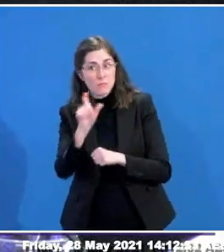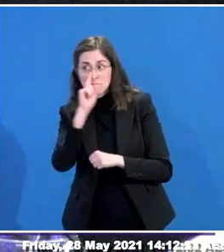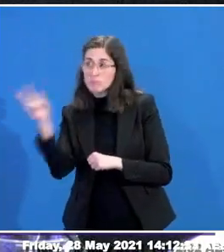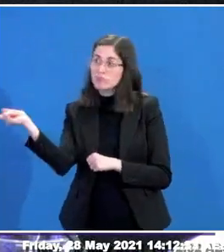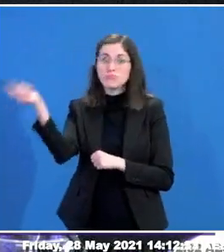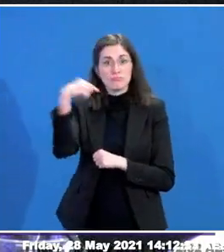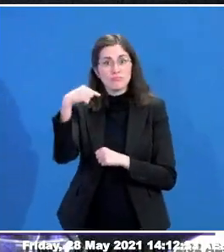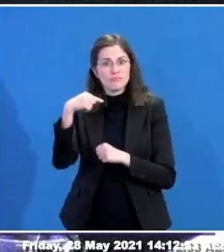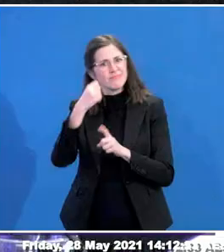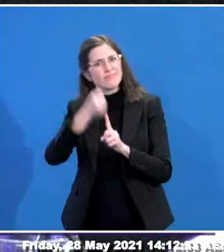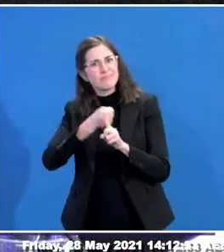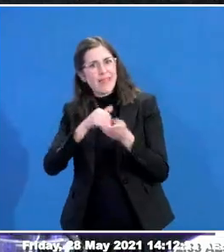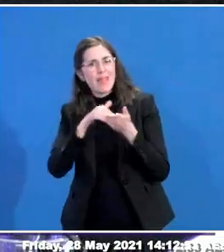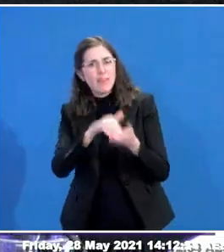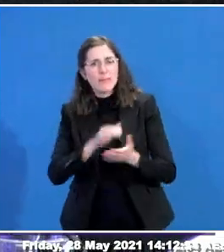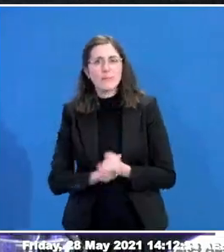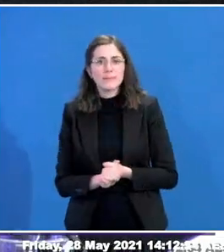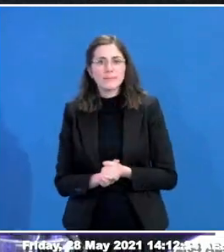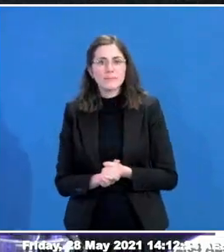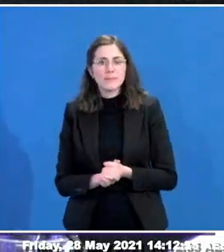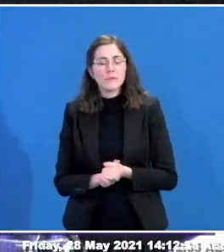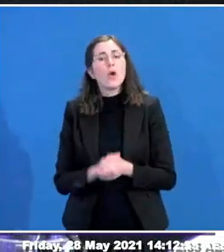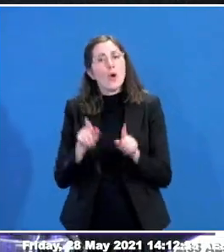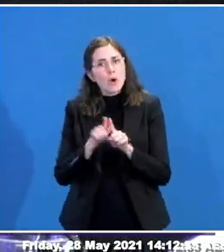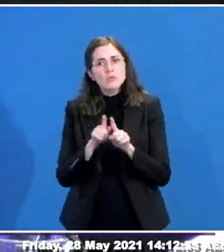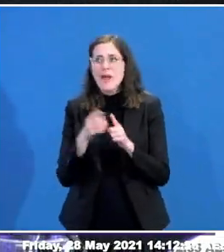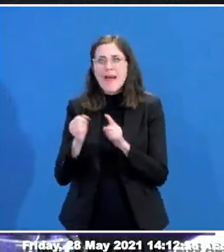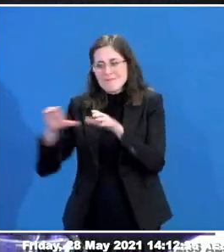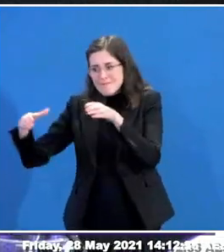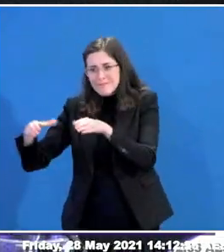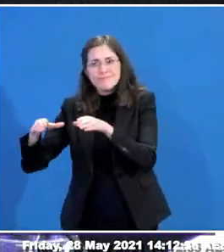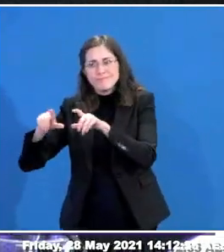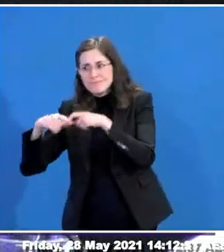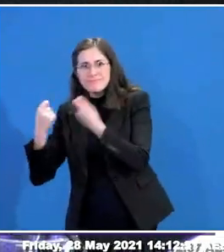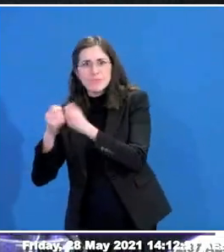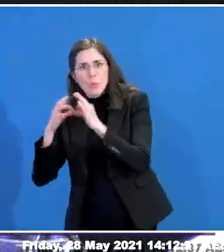As well as that there is a network of Disability Advocacy Services who can